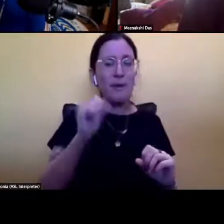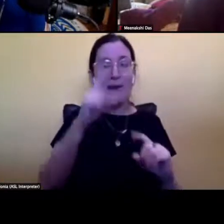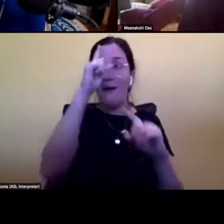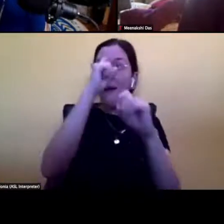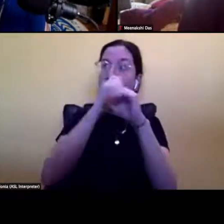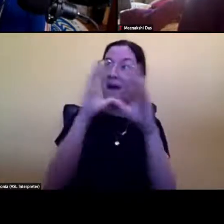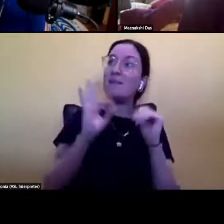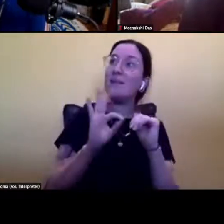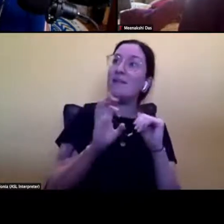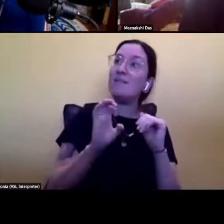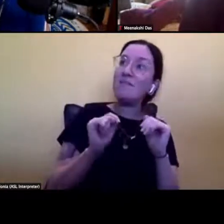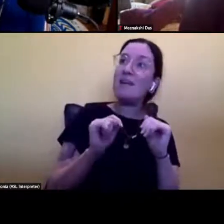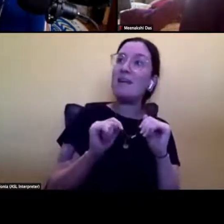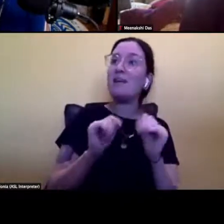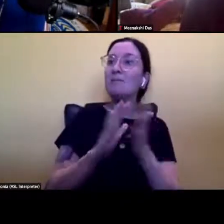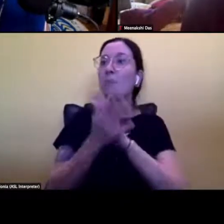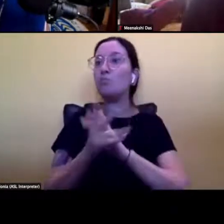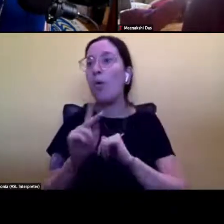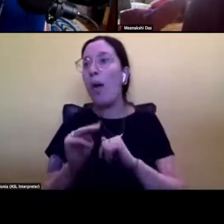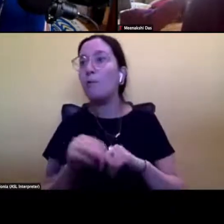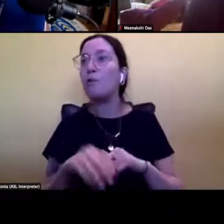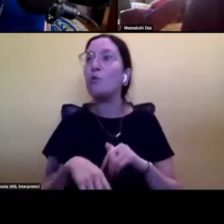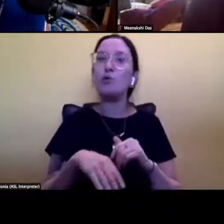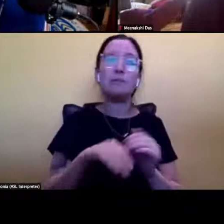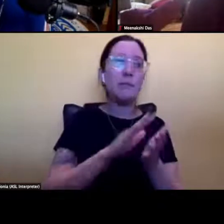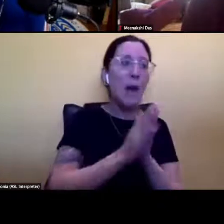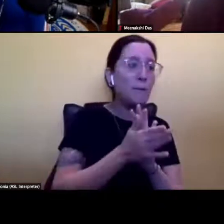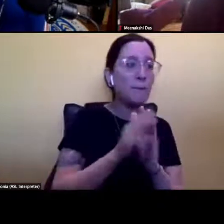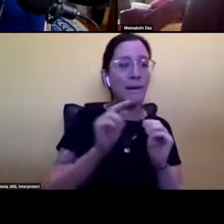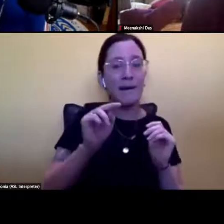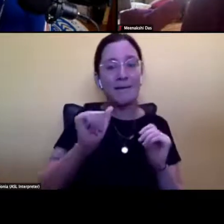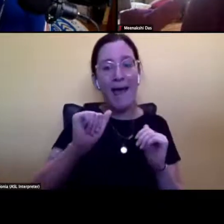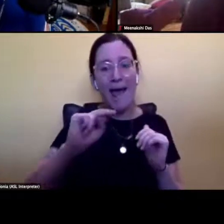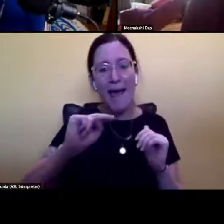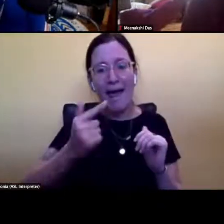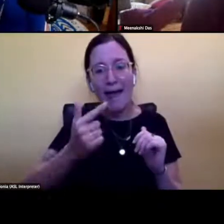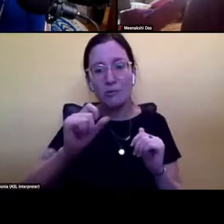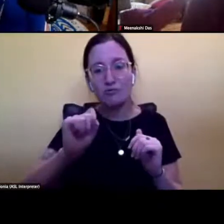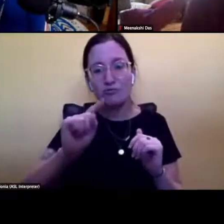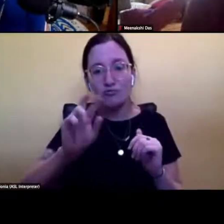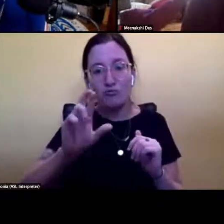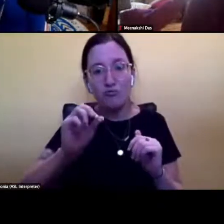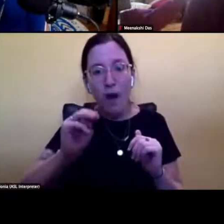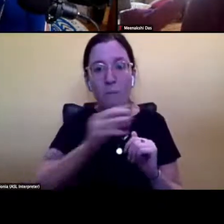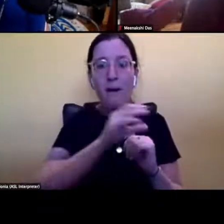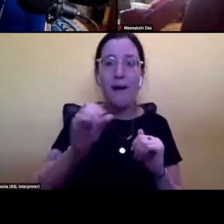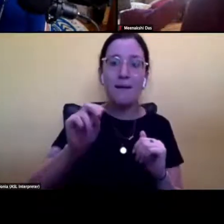the metric system and convert them to ngstr ms and nanometers and the thought process release